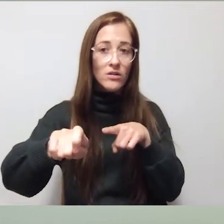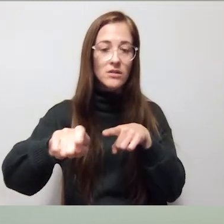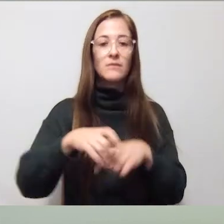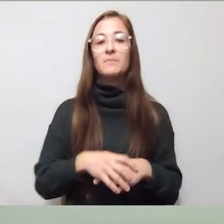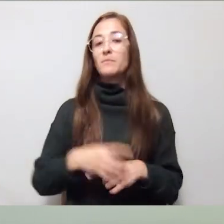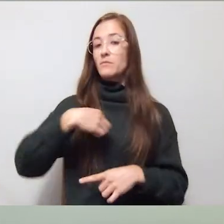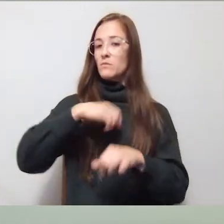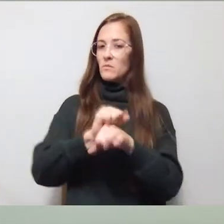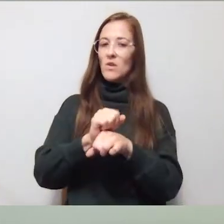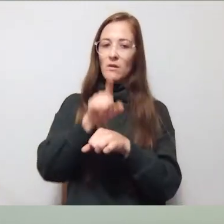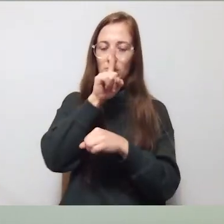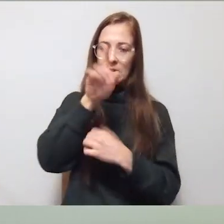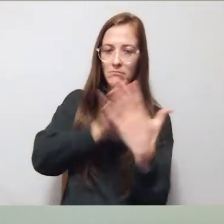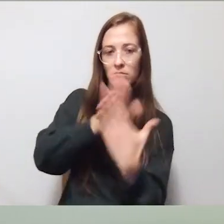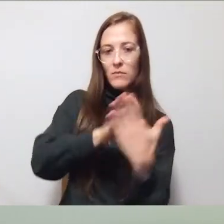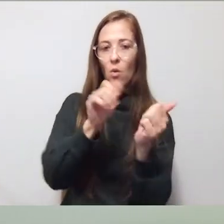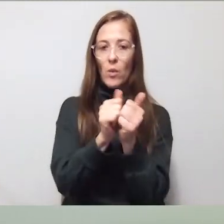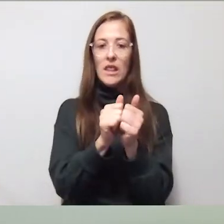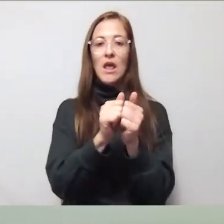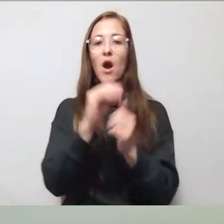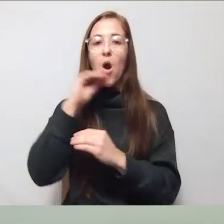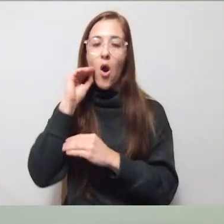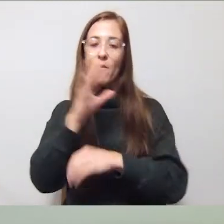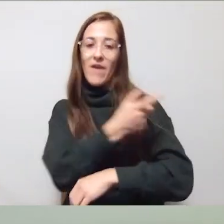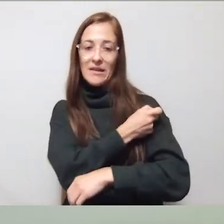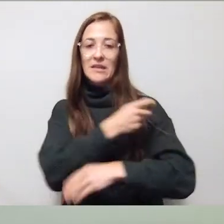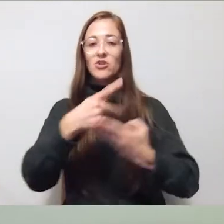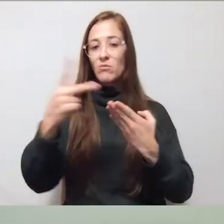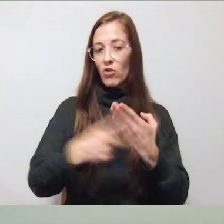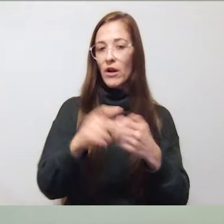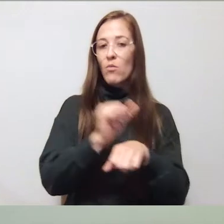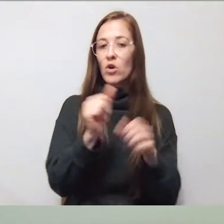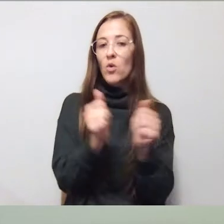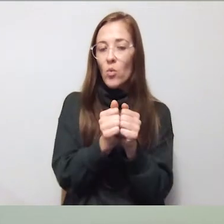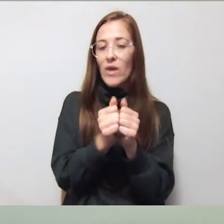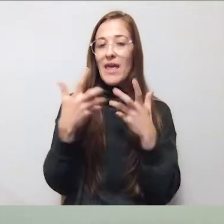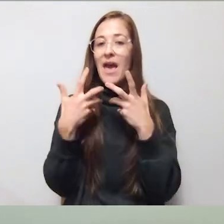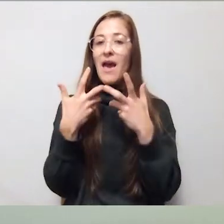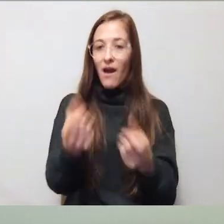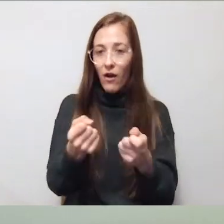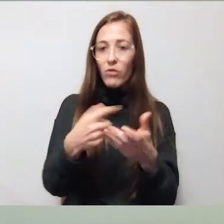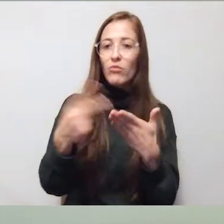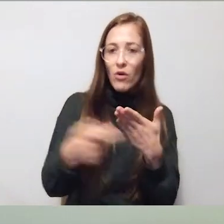We worked really closely on a home vaccination program where we actually worked with public health departments and individual pharmacies to get vaccines